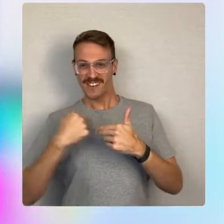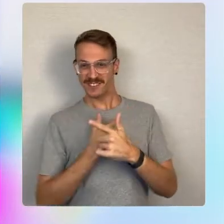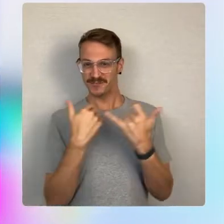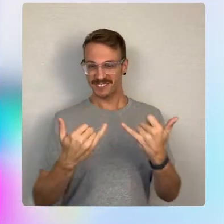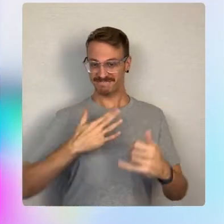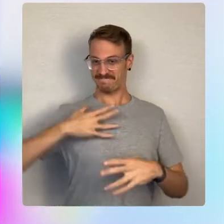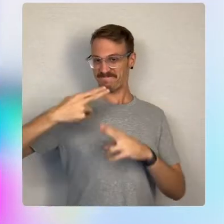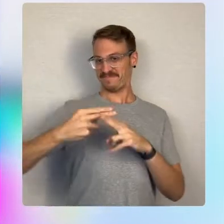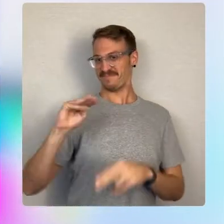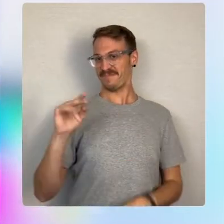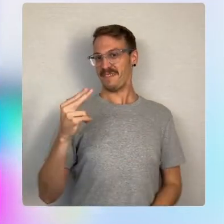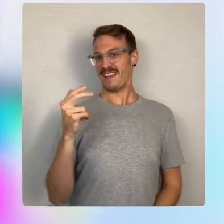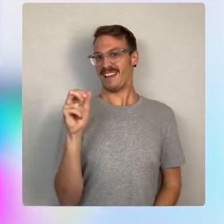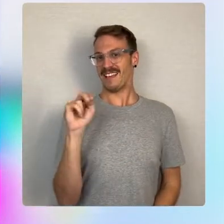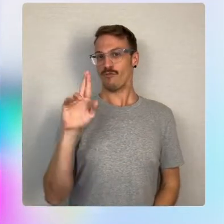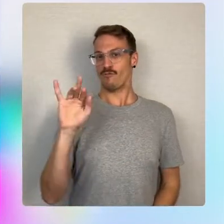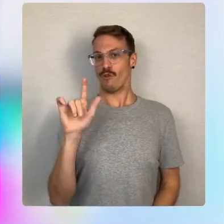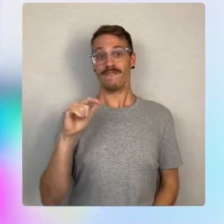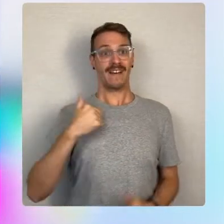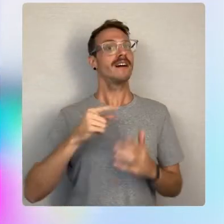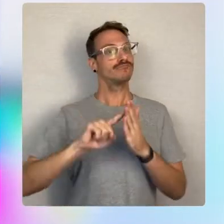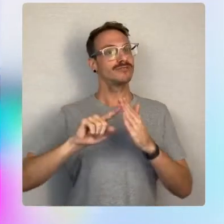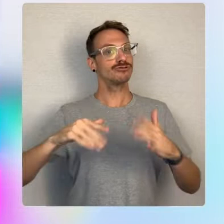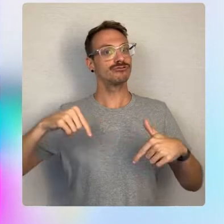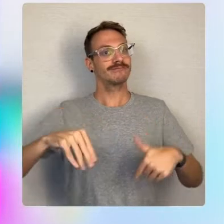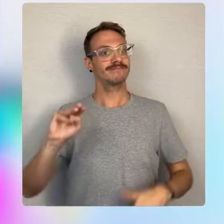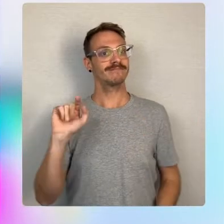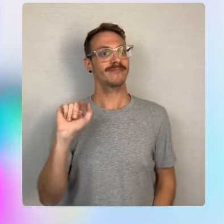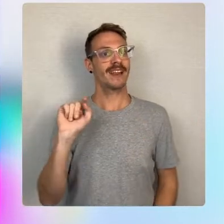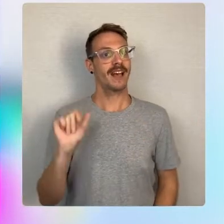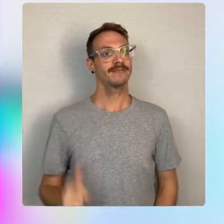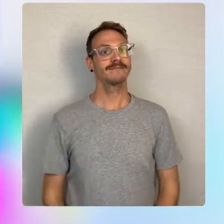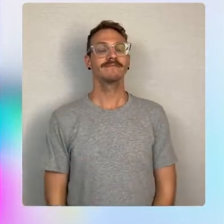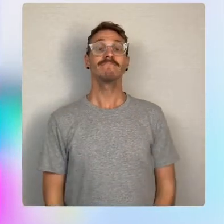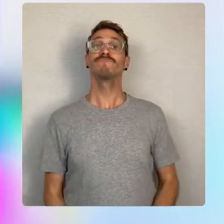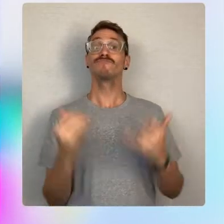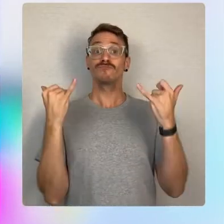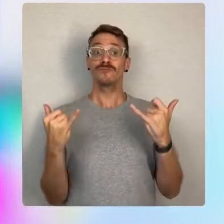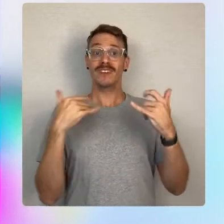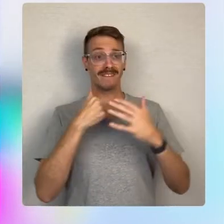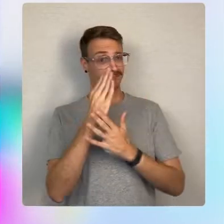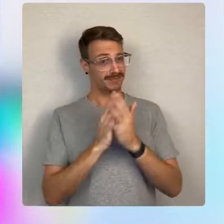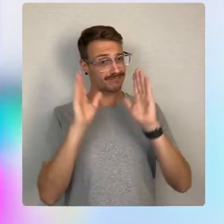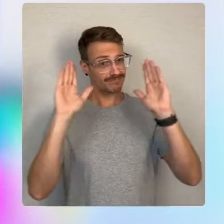My name is Meghan Rolfe, and I'm a researcher here at Meta. Today, we have some great guests joining us